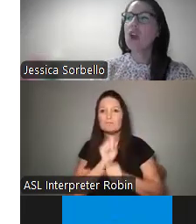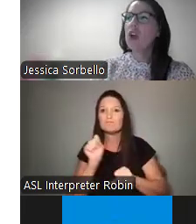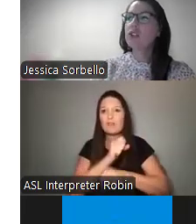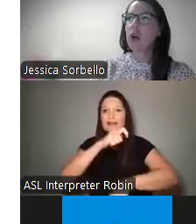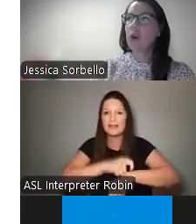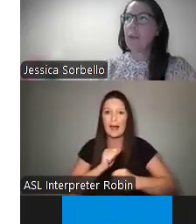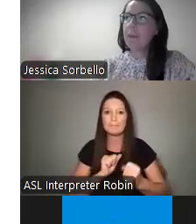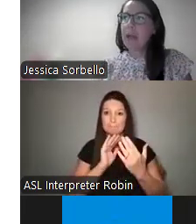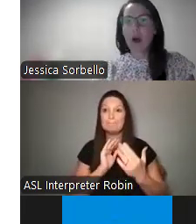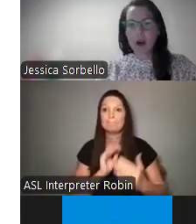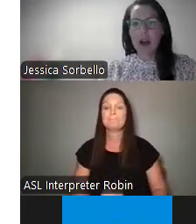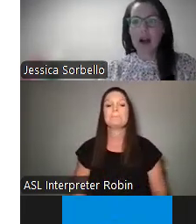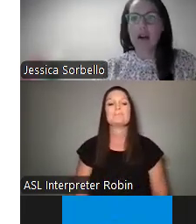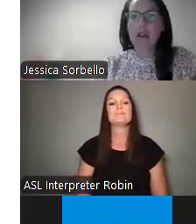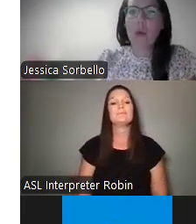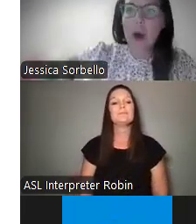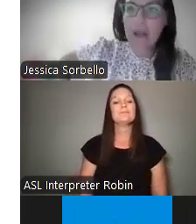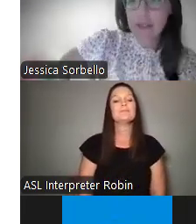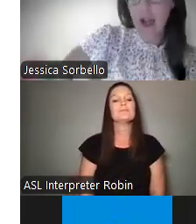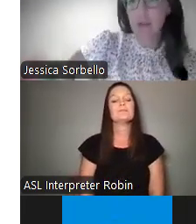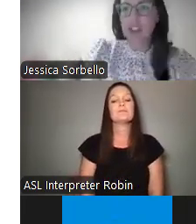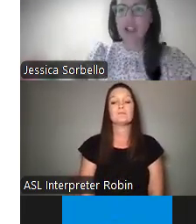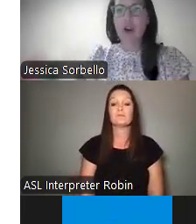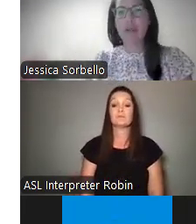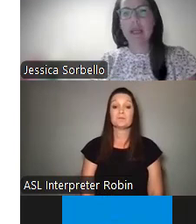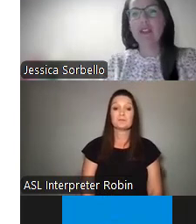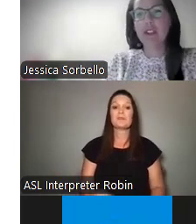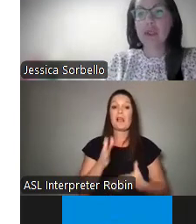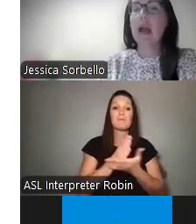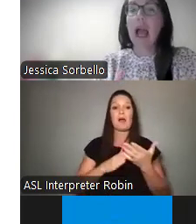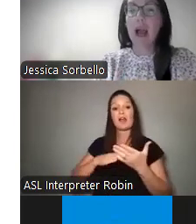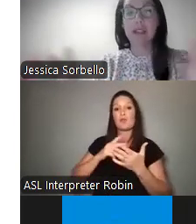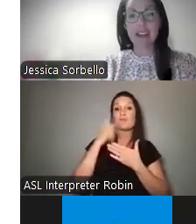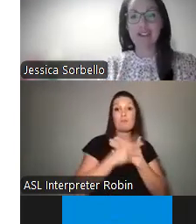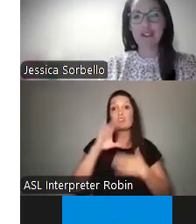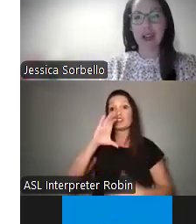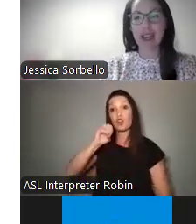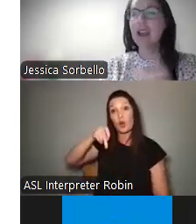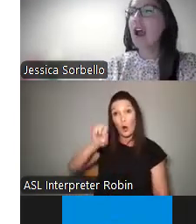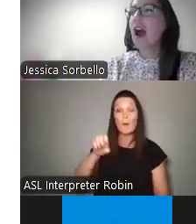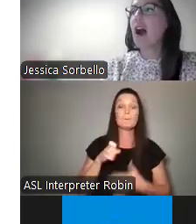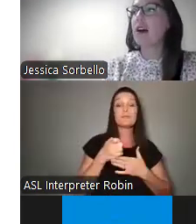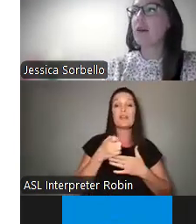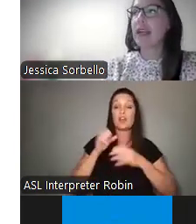is able to do outside of this training is that we are able to provide overdose prevention kits. Not only to all of you